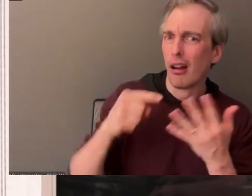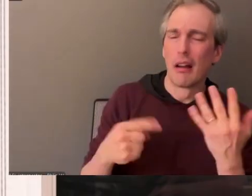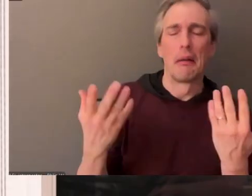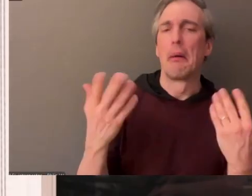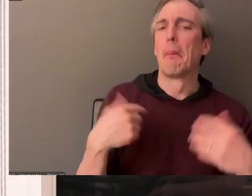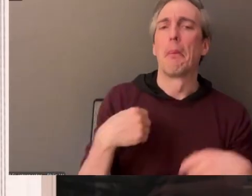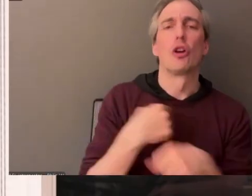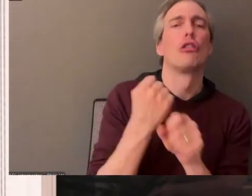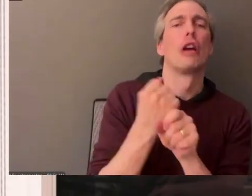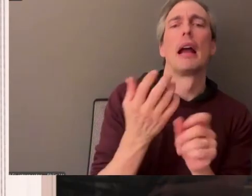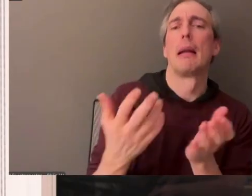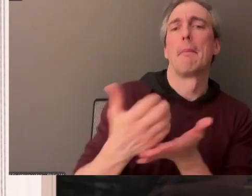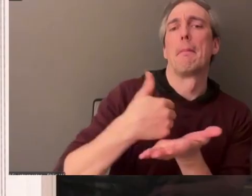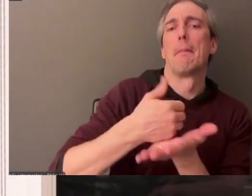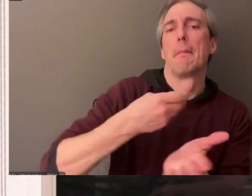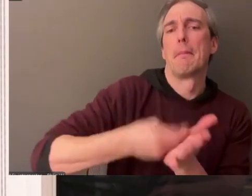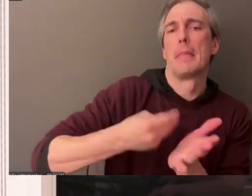And it did this for the company. That